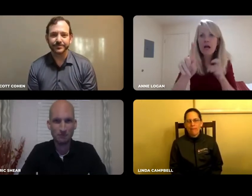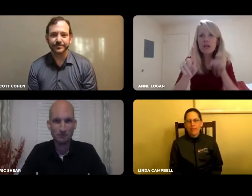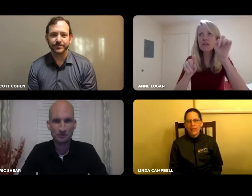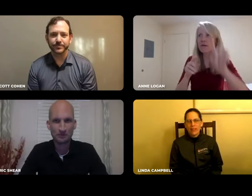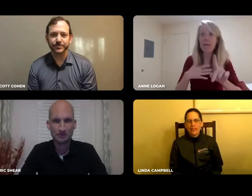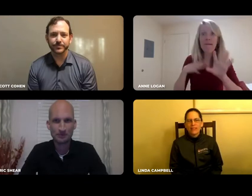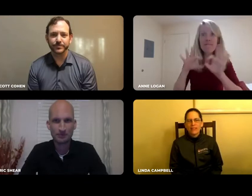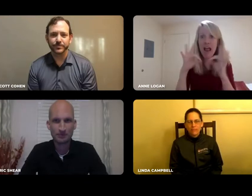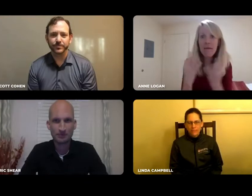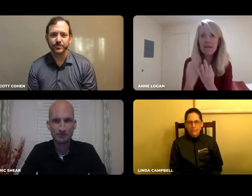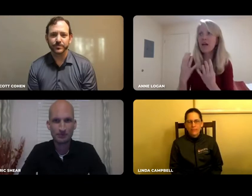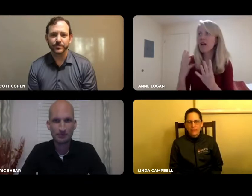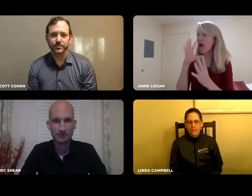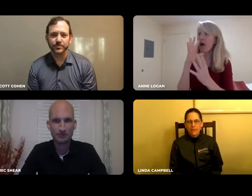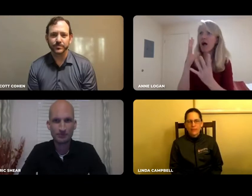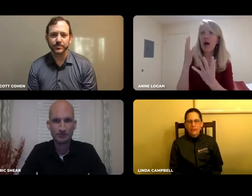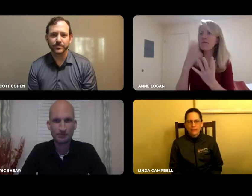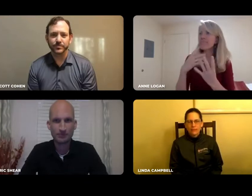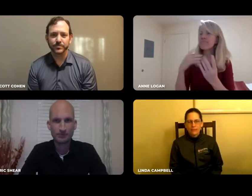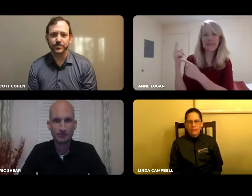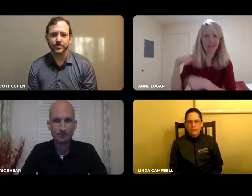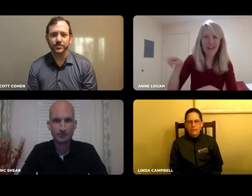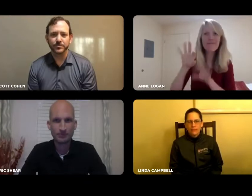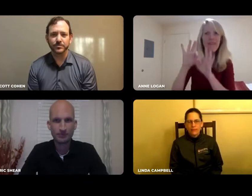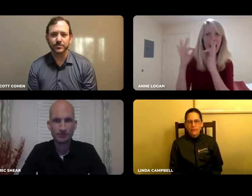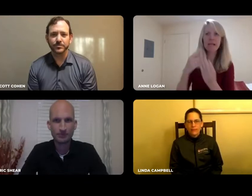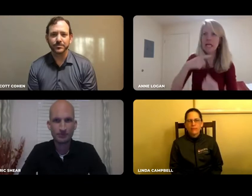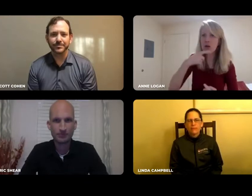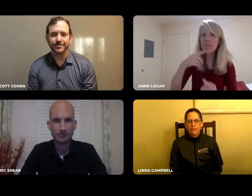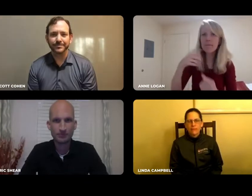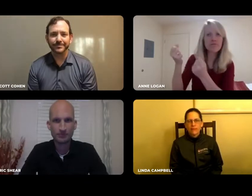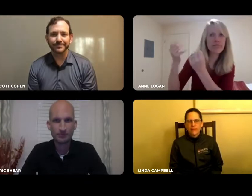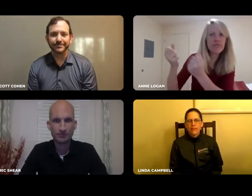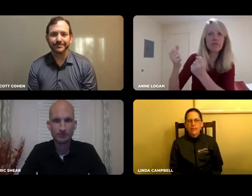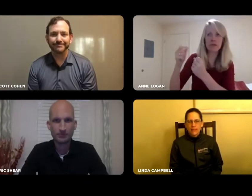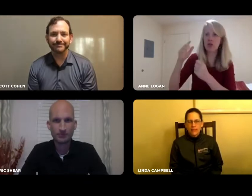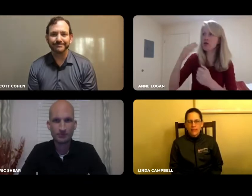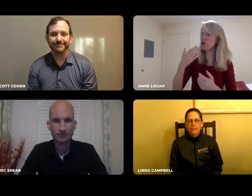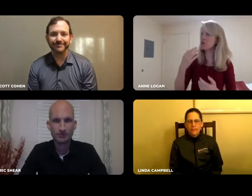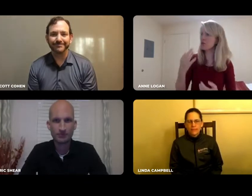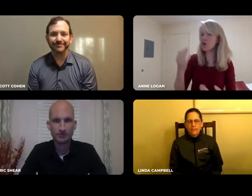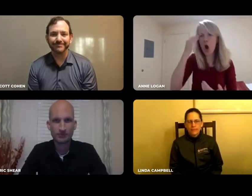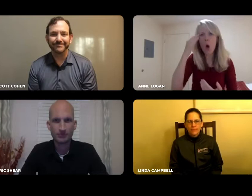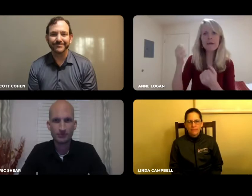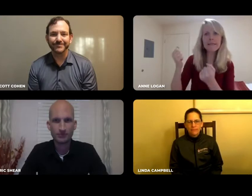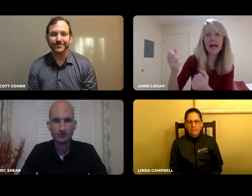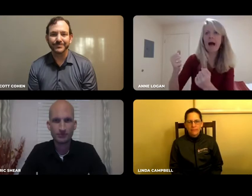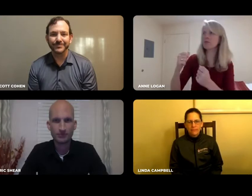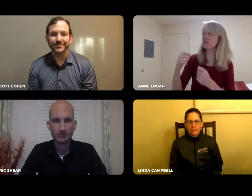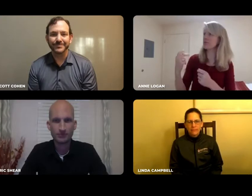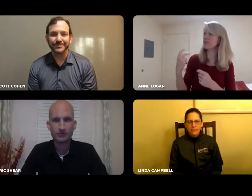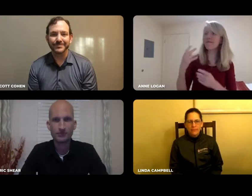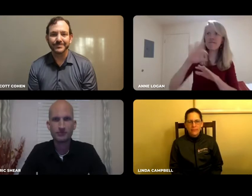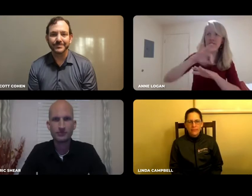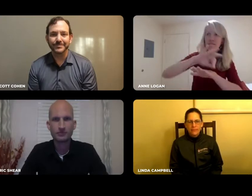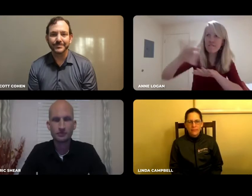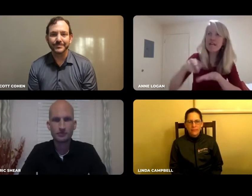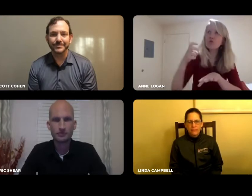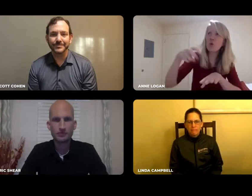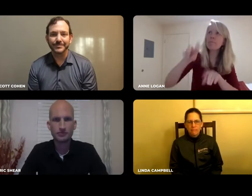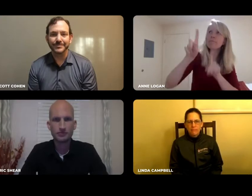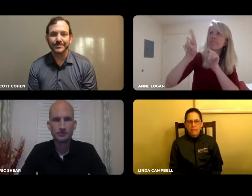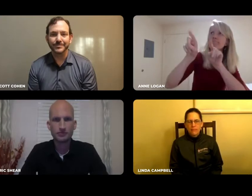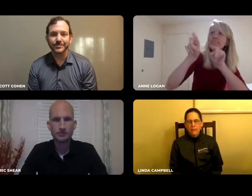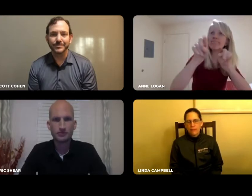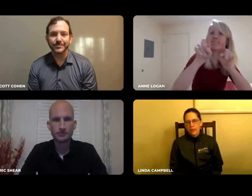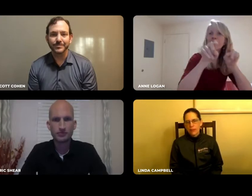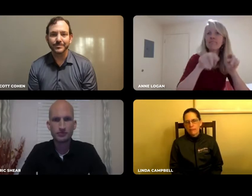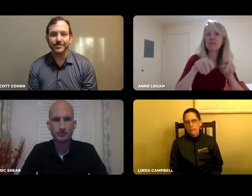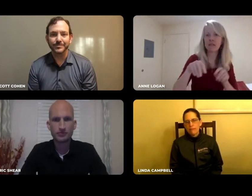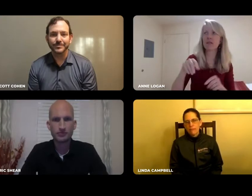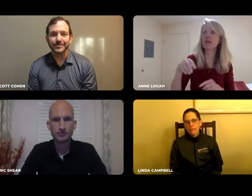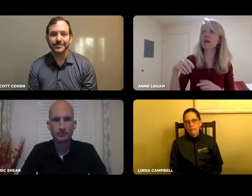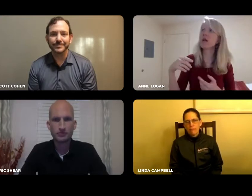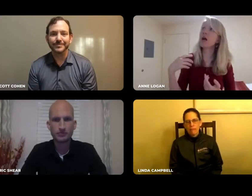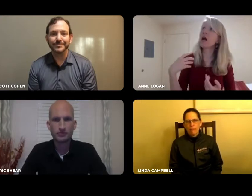I had to ask questions of my hearing family or go out into the field.